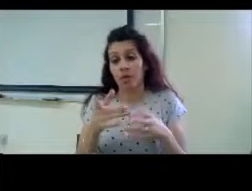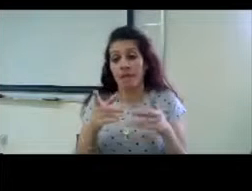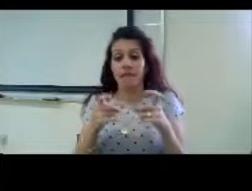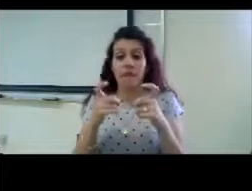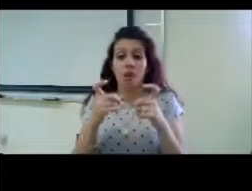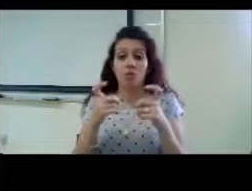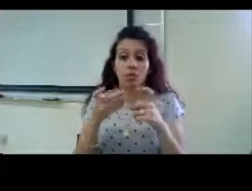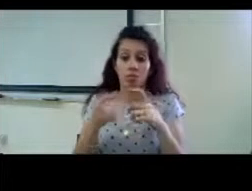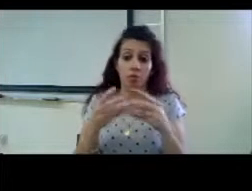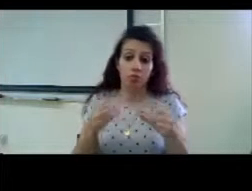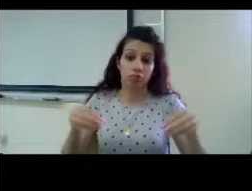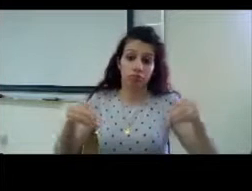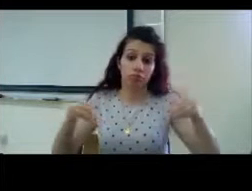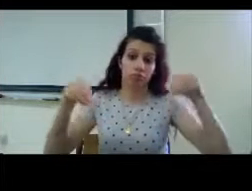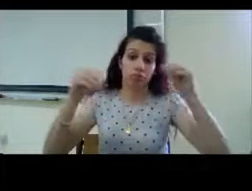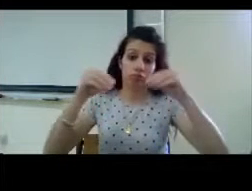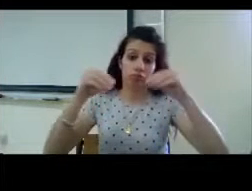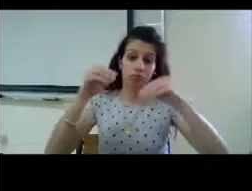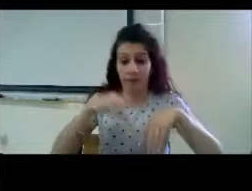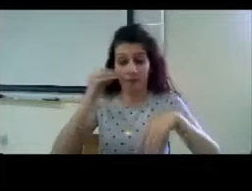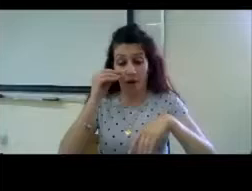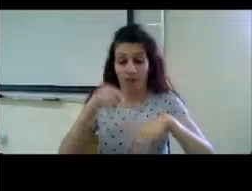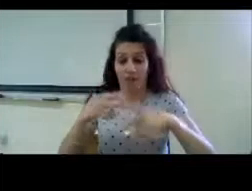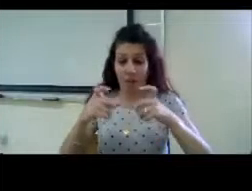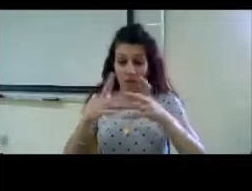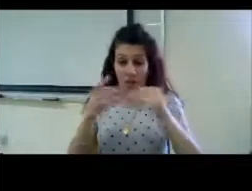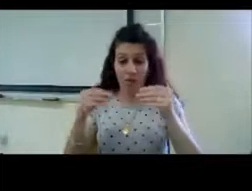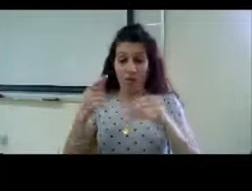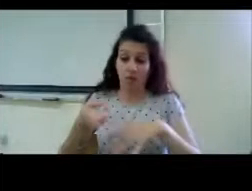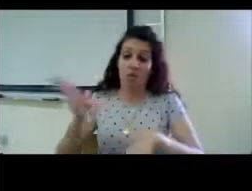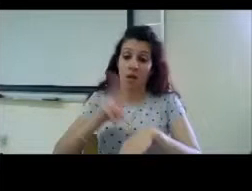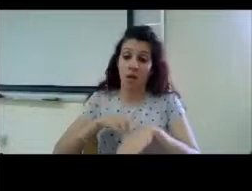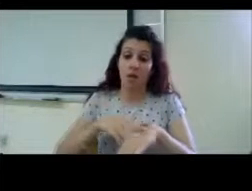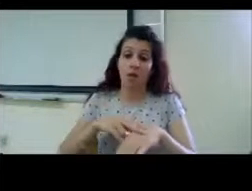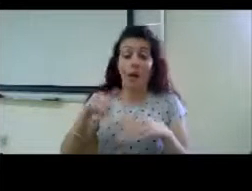this again will come back from some of our partners have said we didn't realize